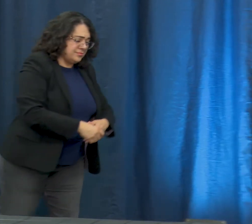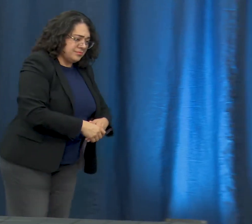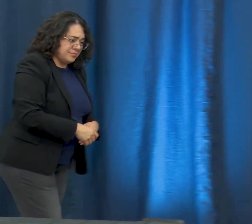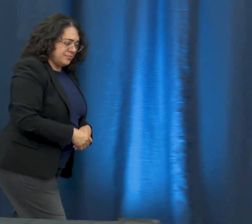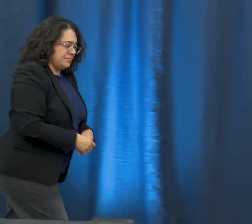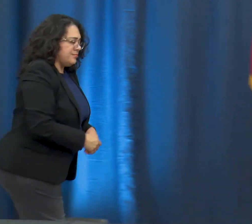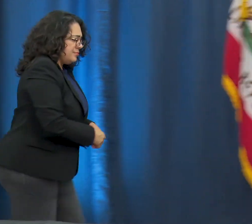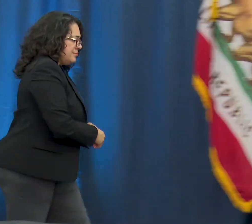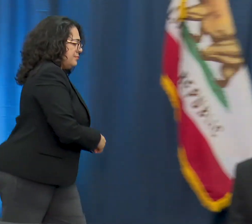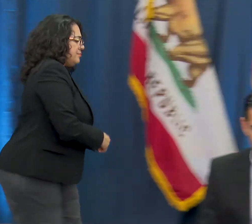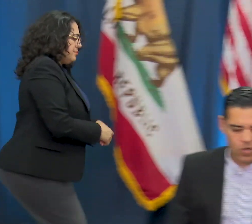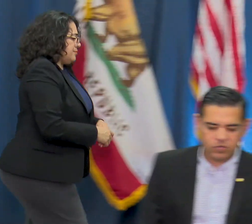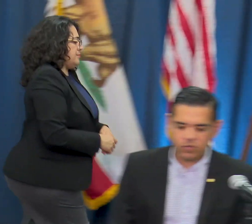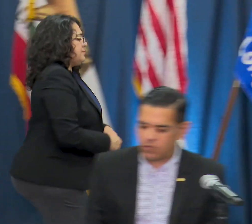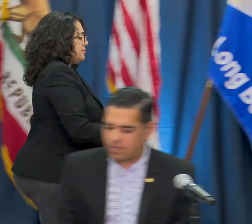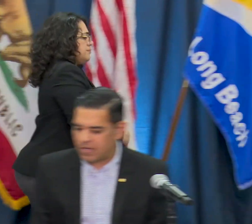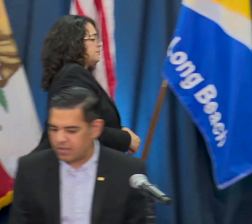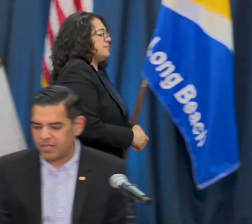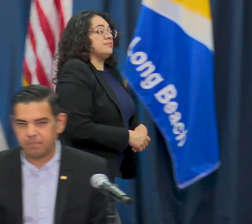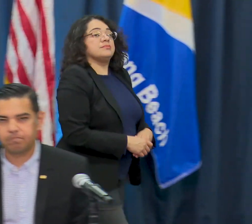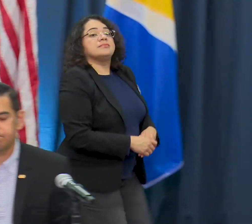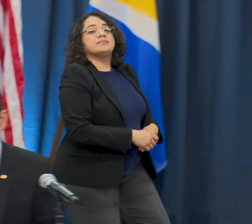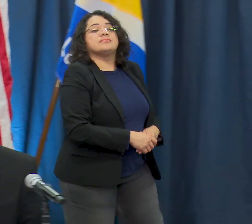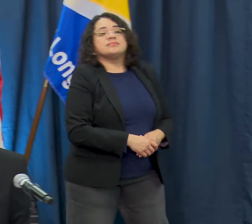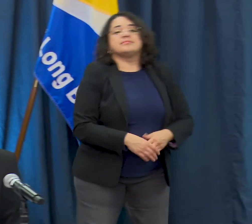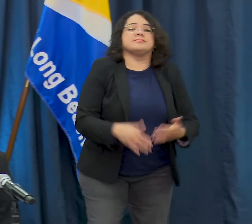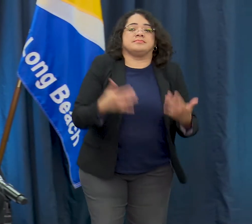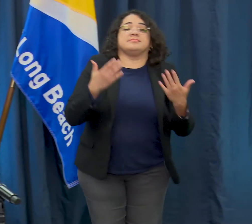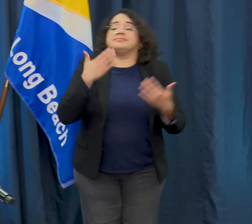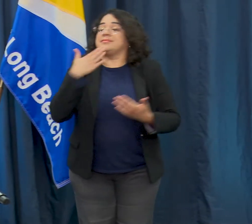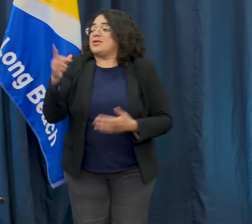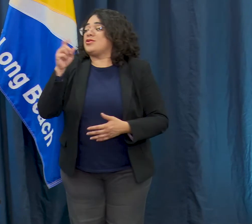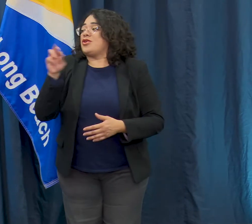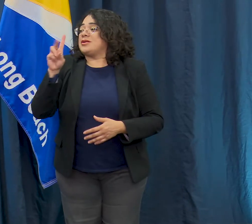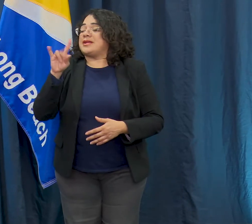you Dr. Davis and we'll take some questions from the media. Thank you Mayor and